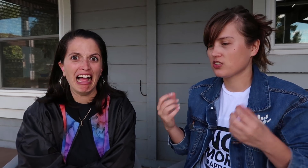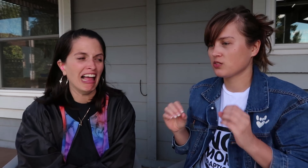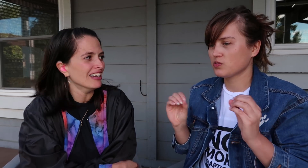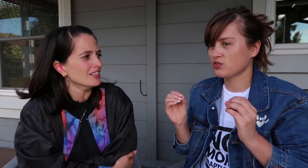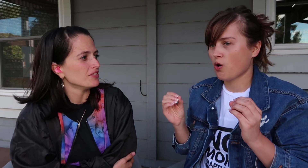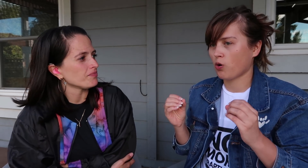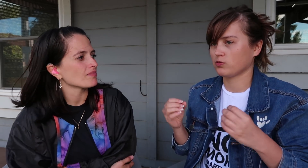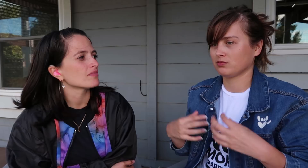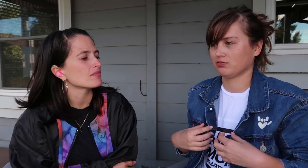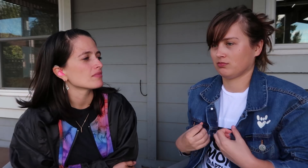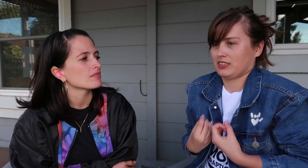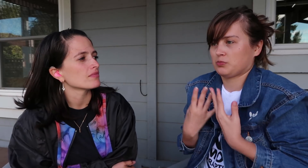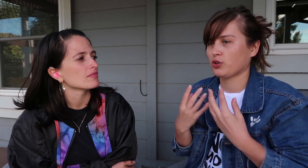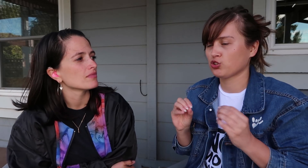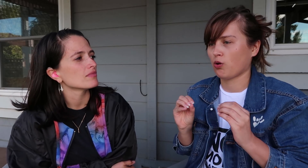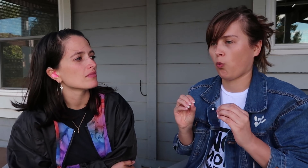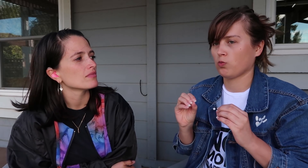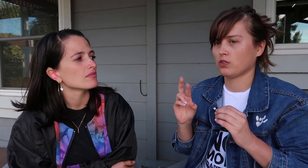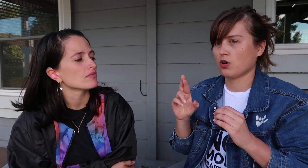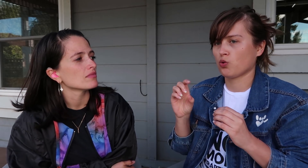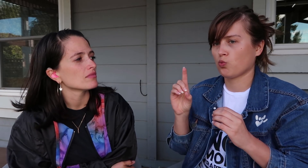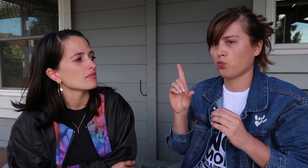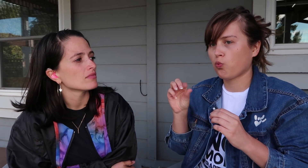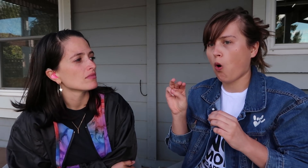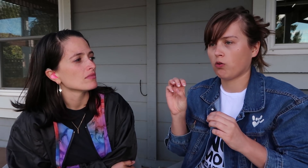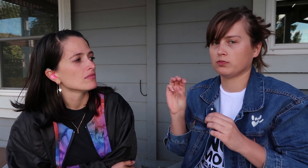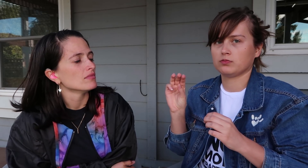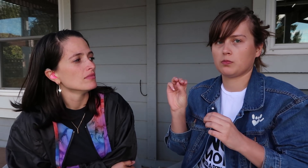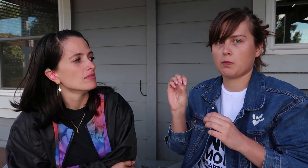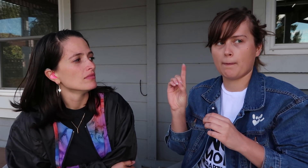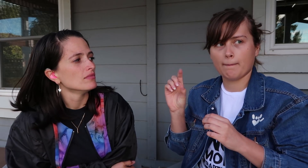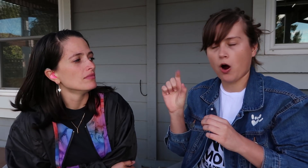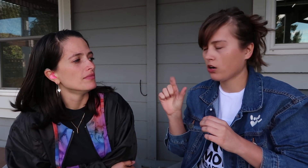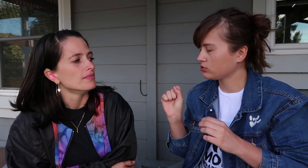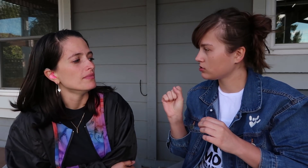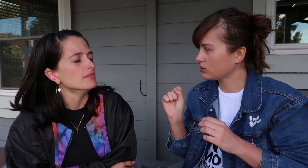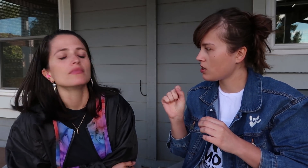And as far as you know, there's no role models for you.